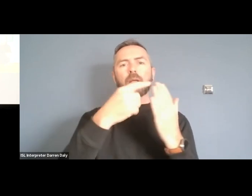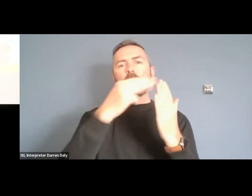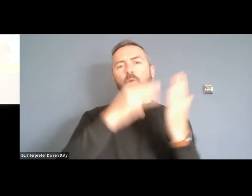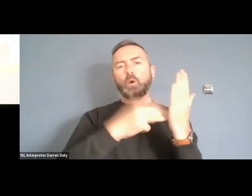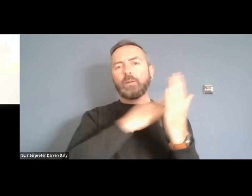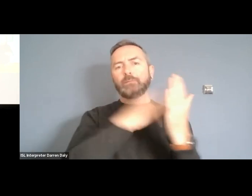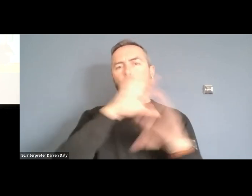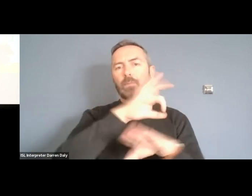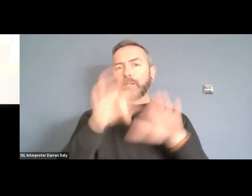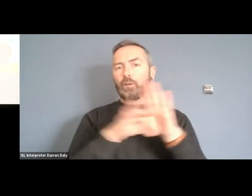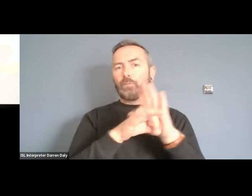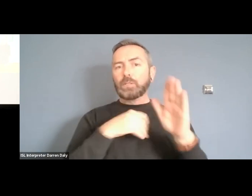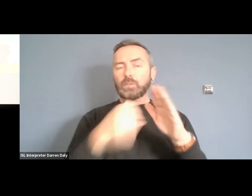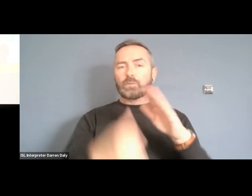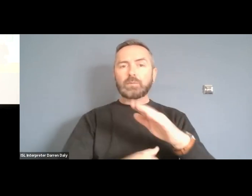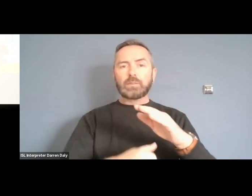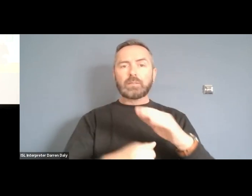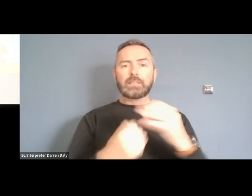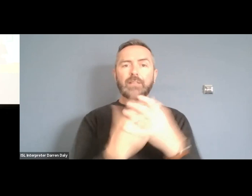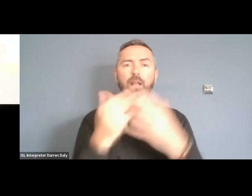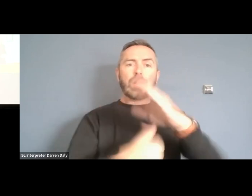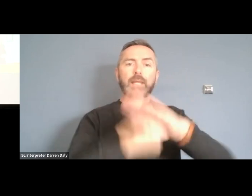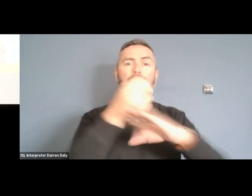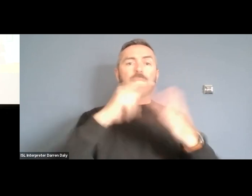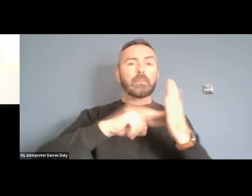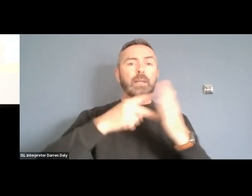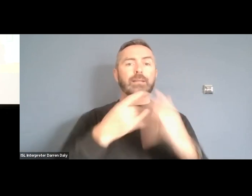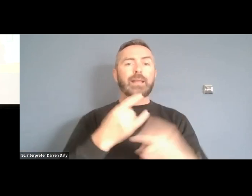develop an implementation plan to co-ordinate Ireland's implementation of